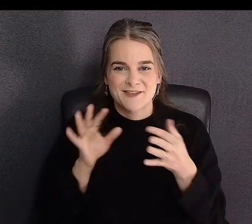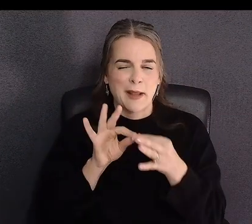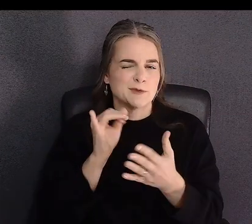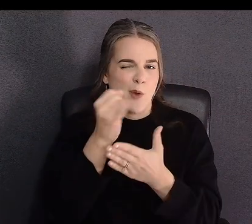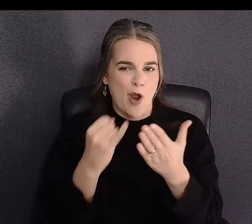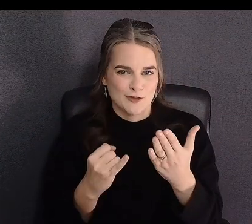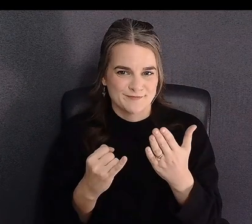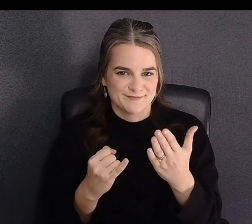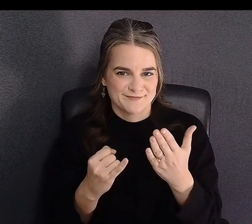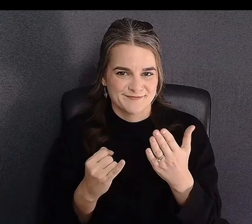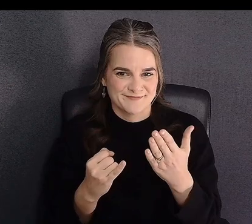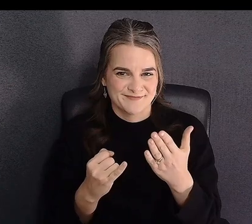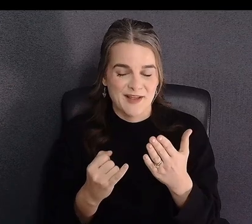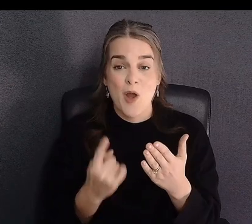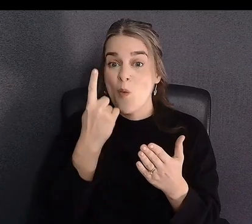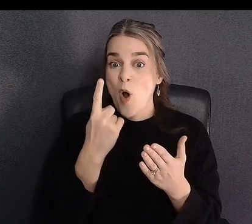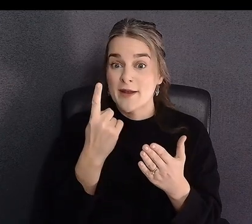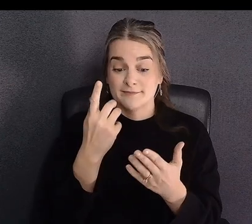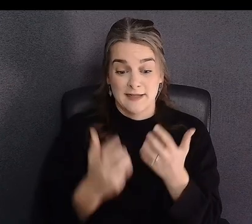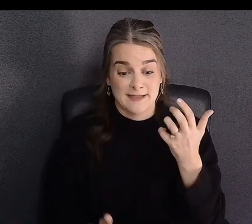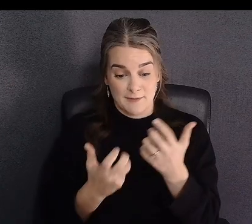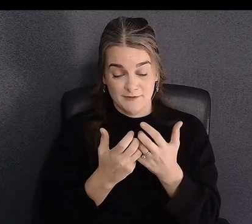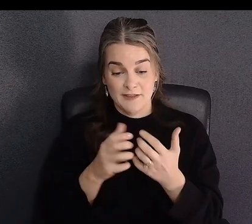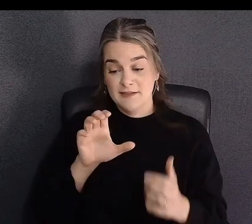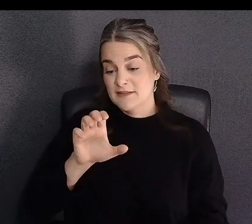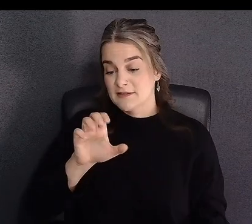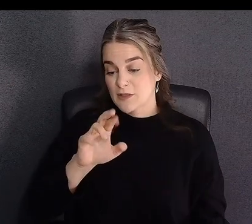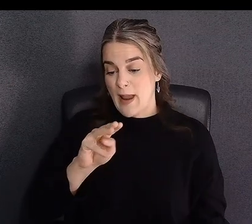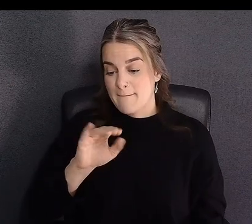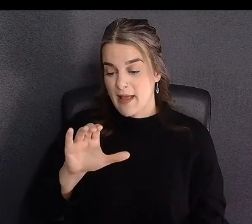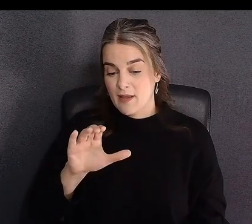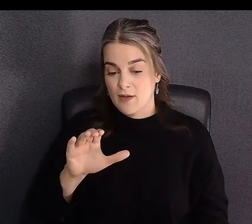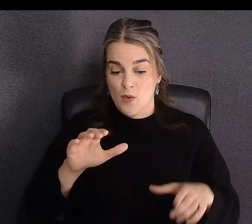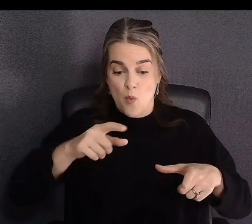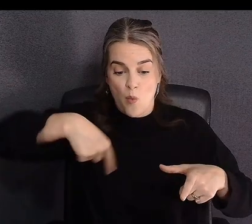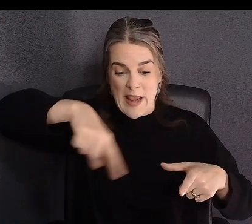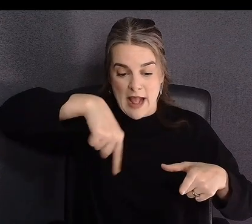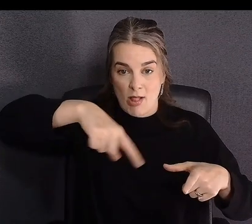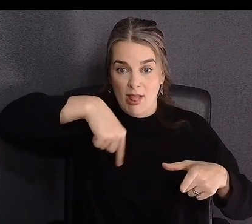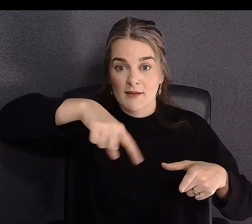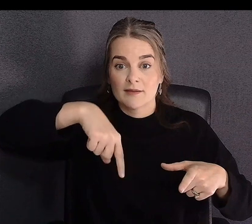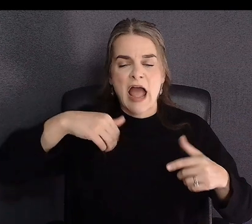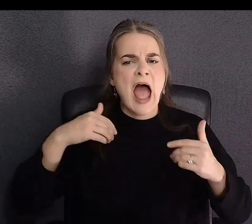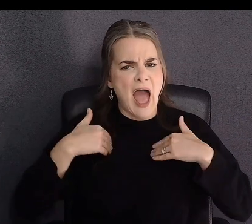So one is an adaptive ceramic wheel. They have tabletop wheels as well.